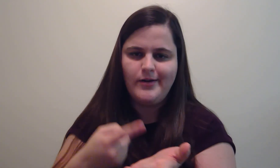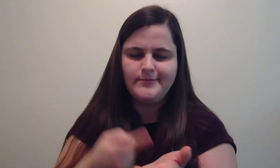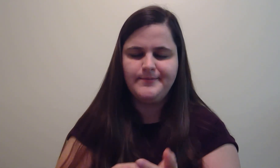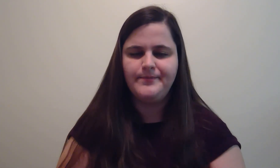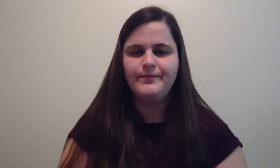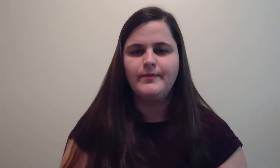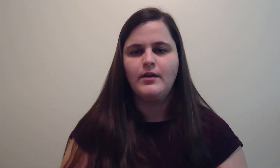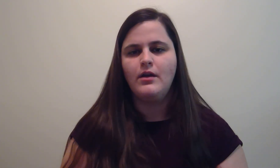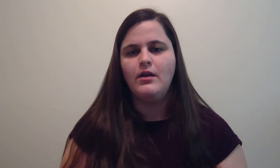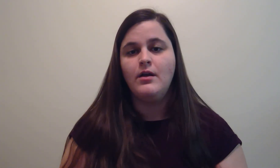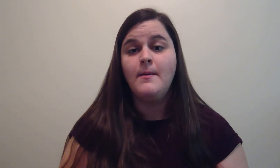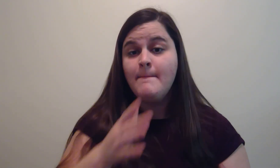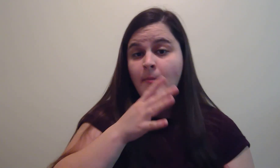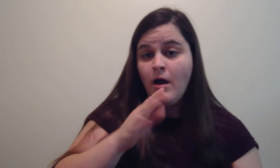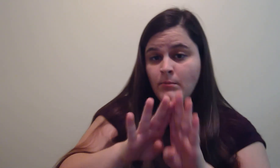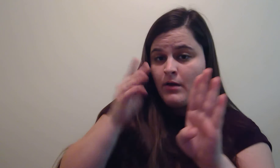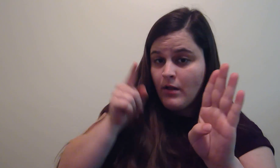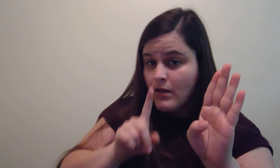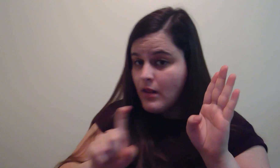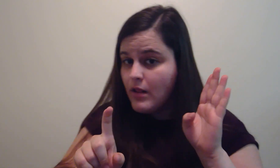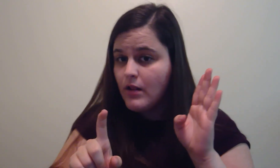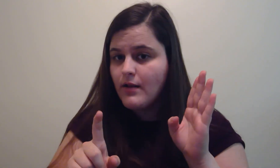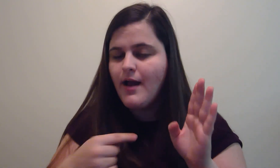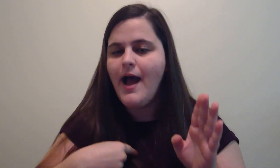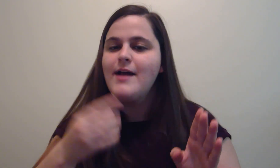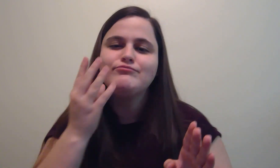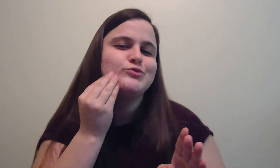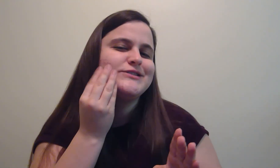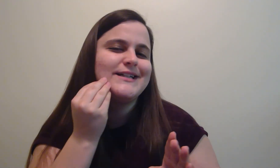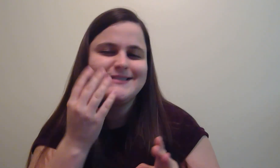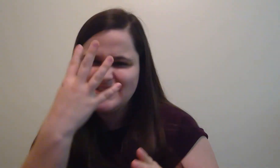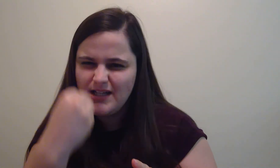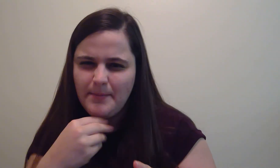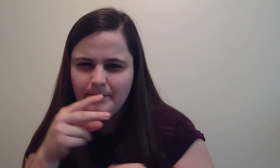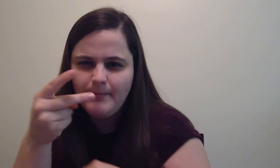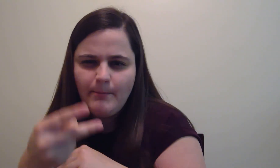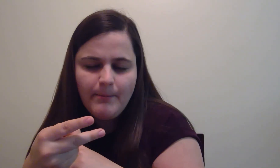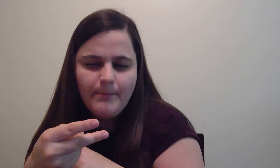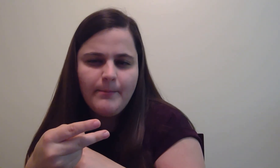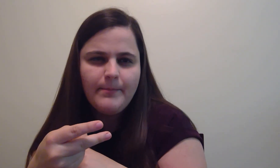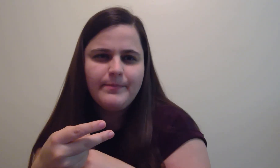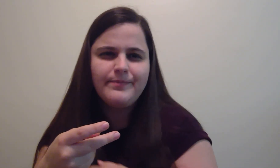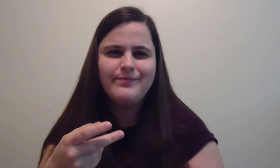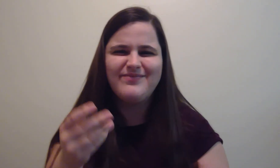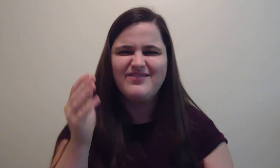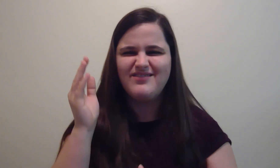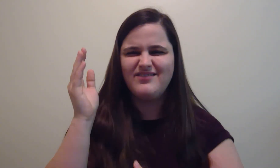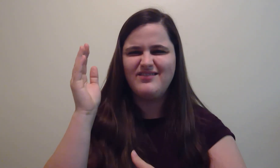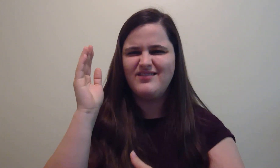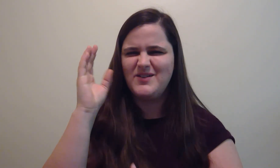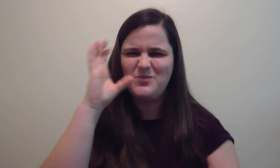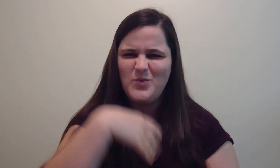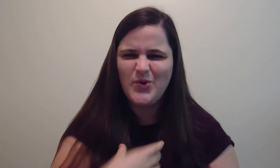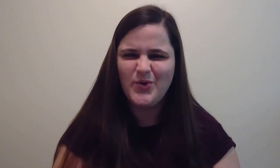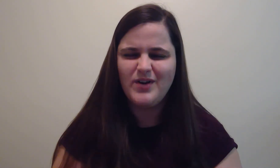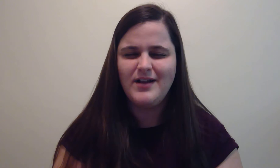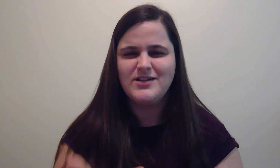And later when my mom came in, I felt like I was sleeping. I haven't done that in years.